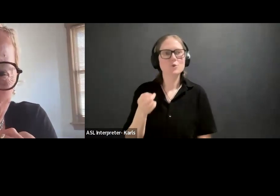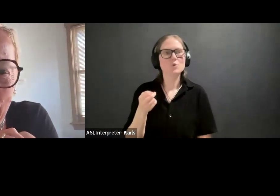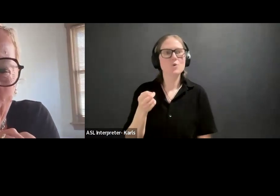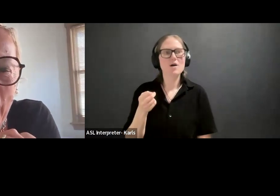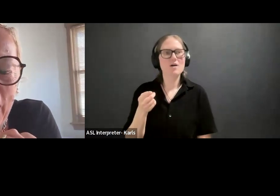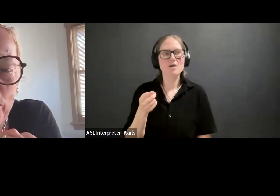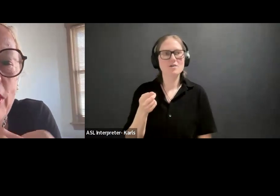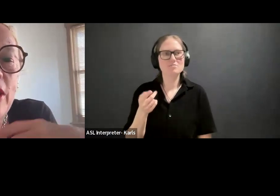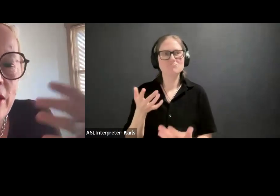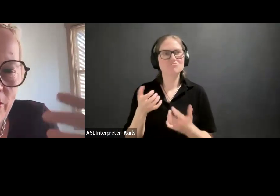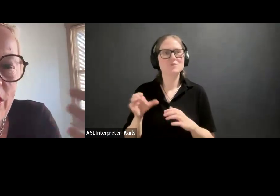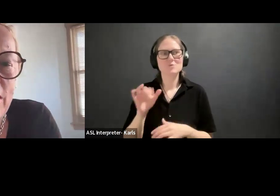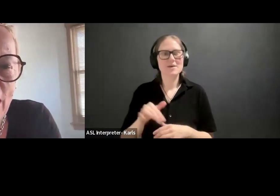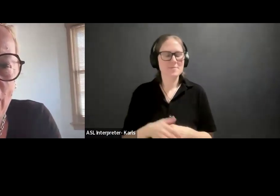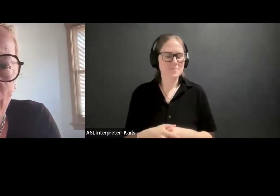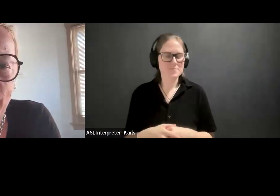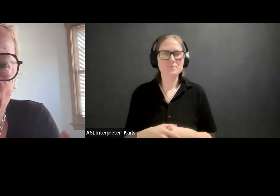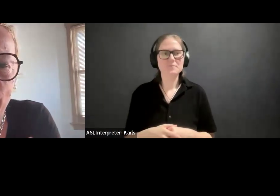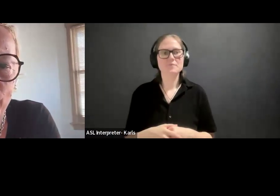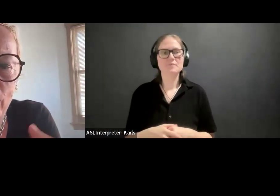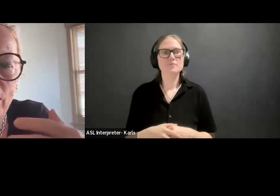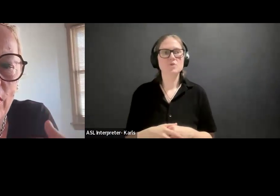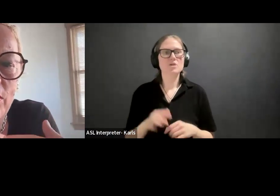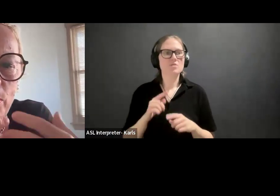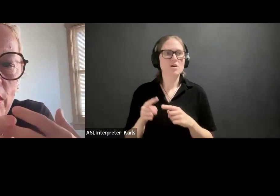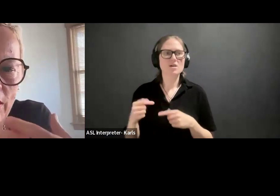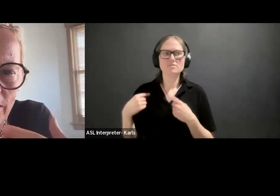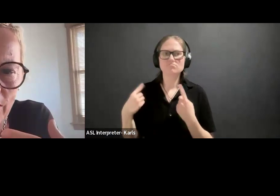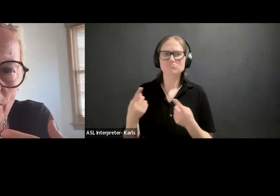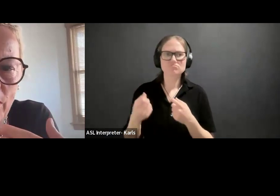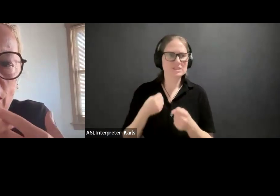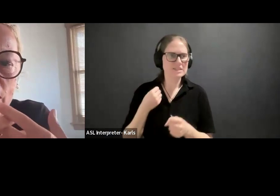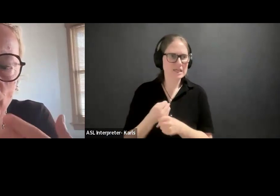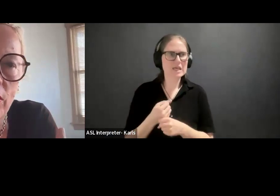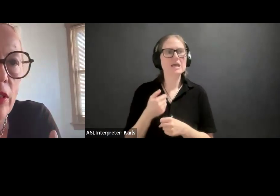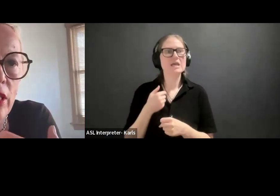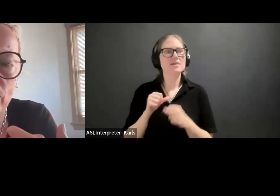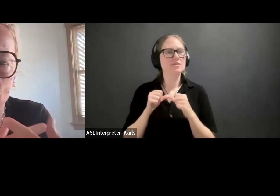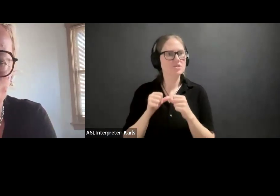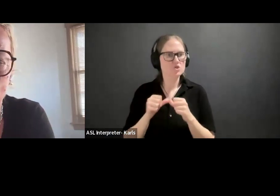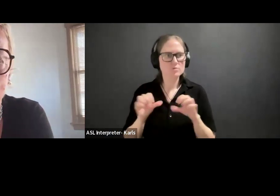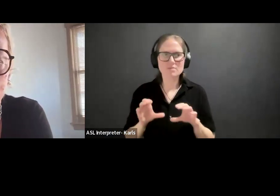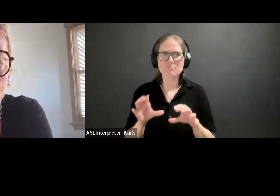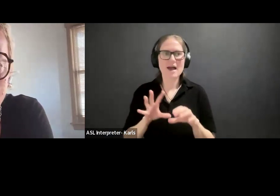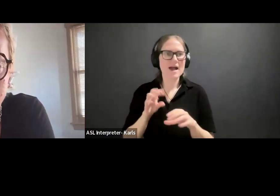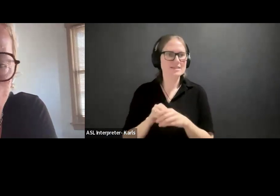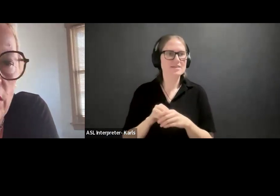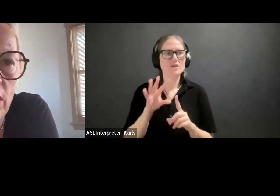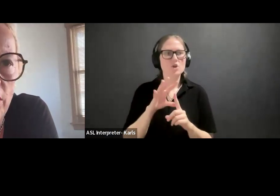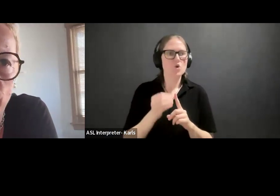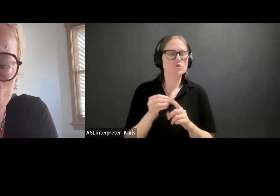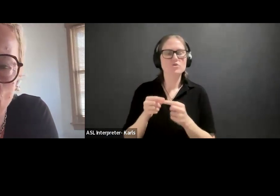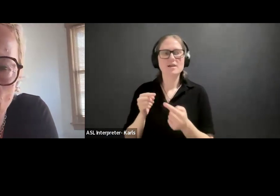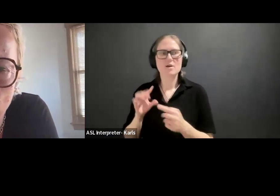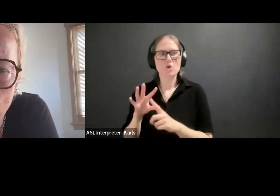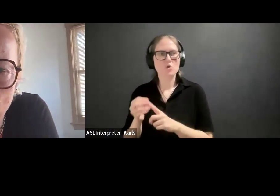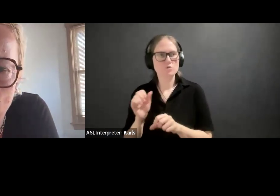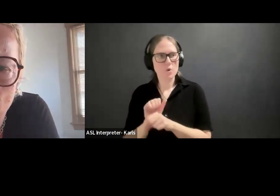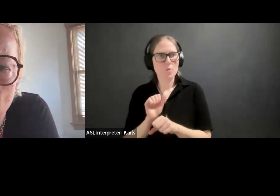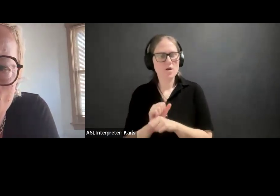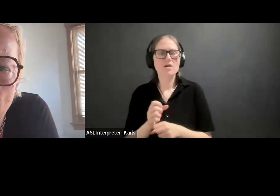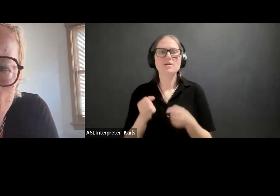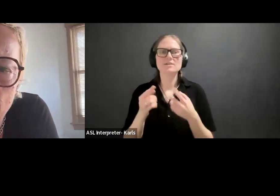Uh, but in the intervening decades, I've continued to be active in cultural and countercultural work in lots of different registers.